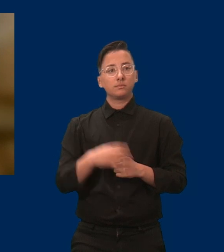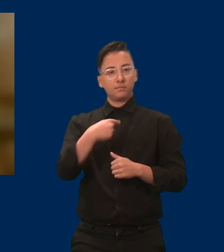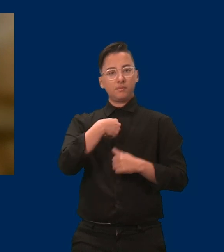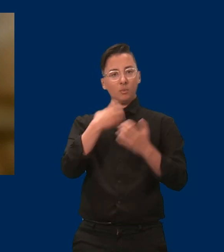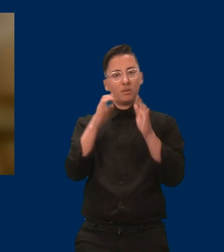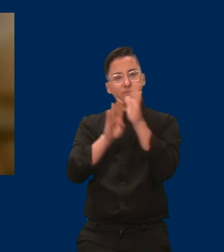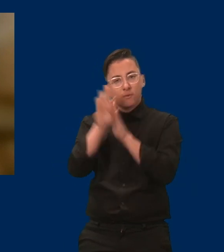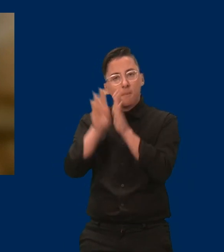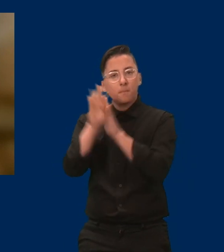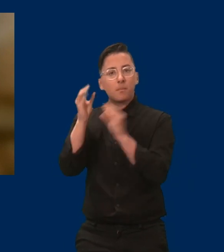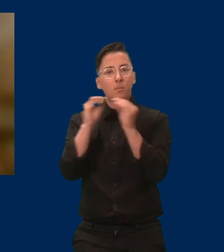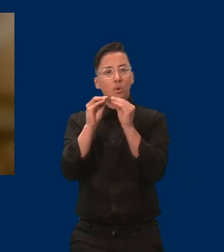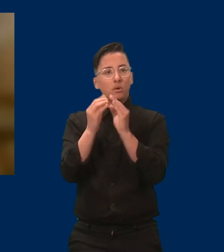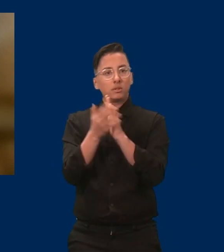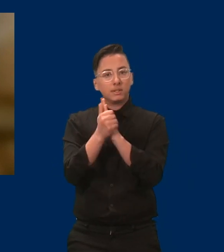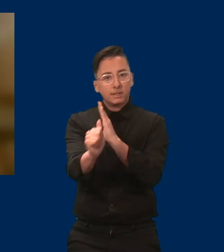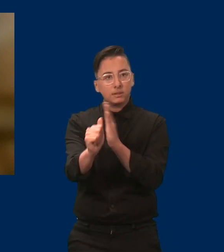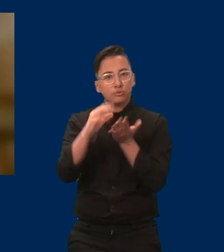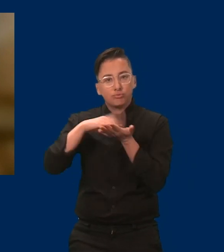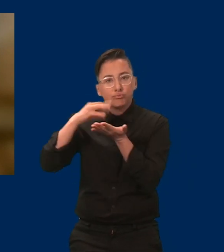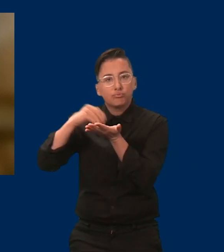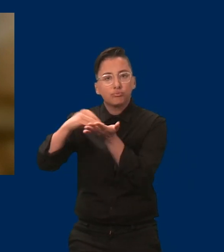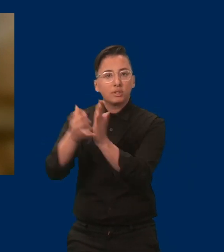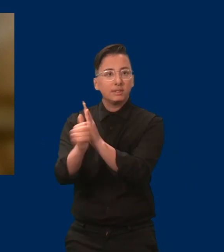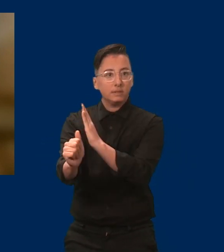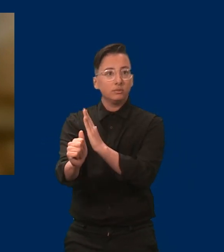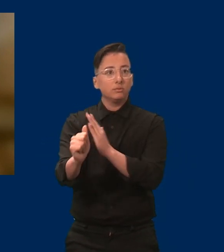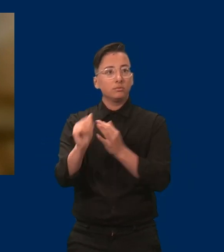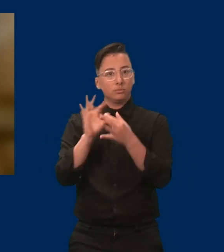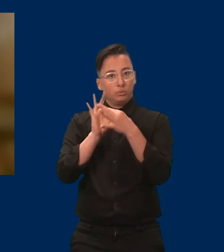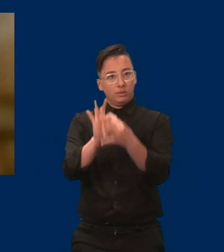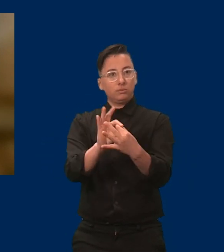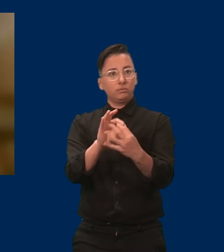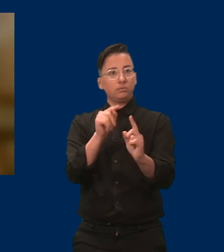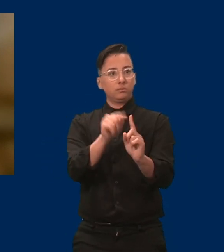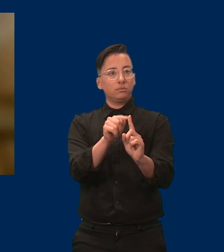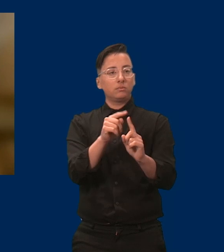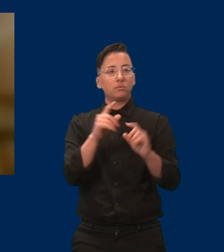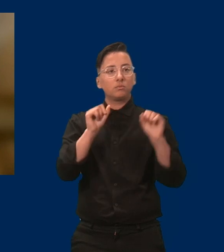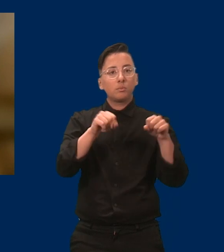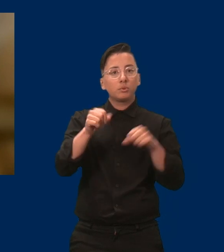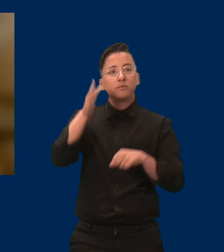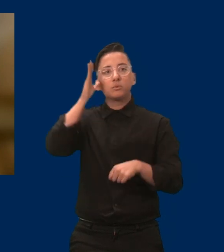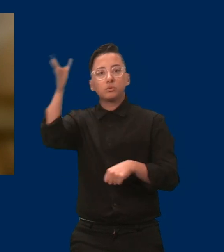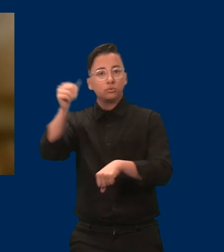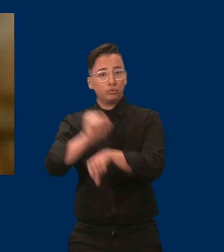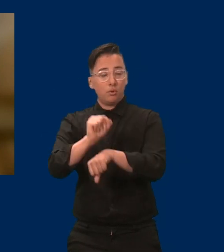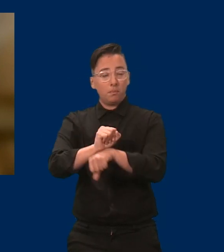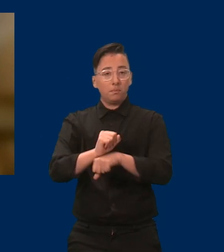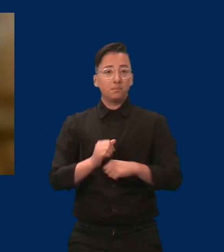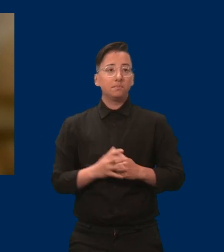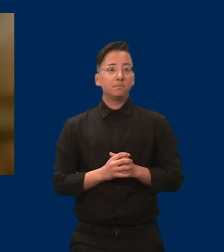Gain skills for my career and a job I want.